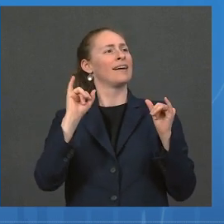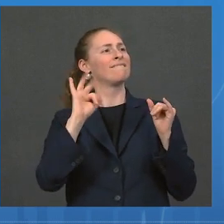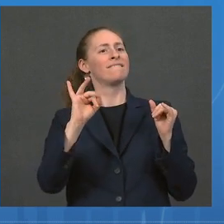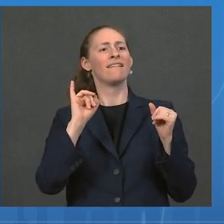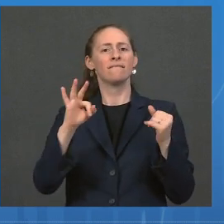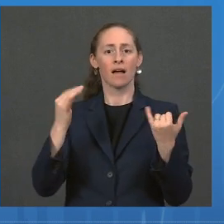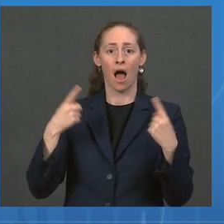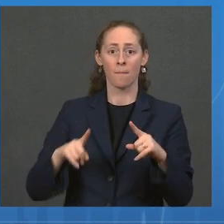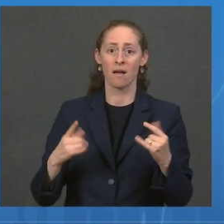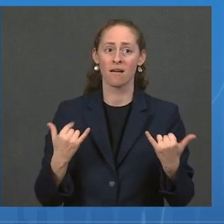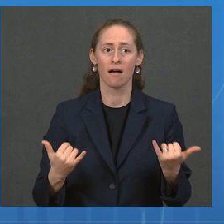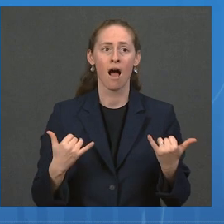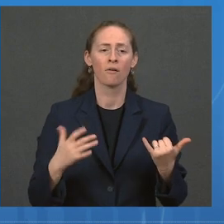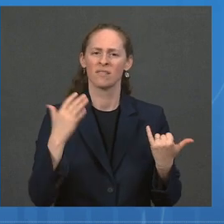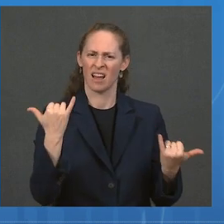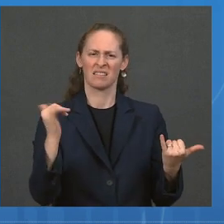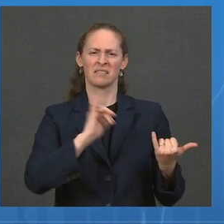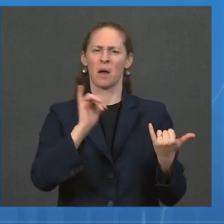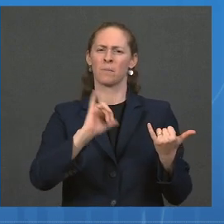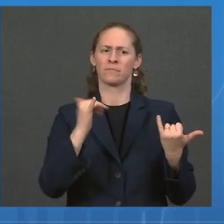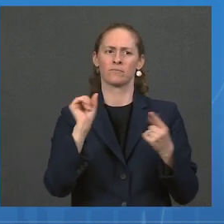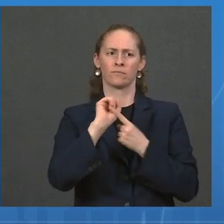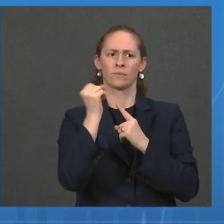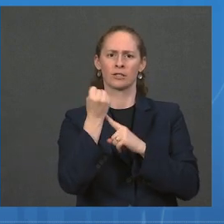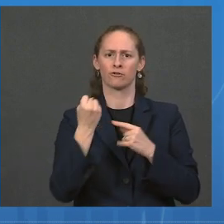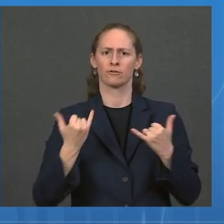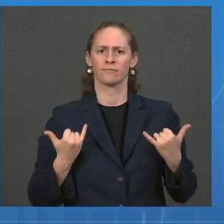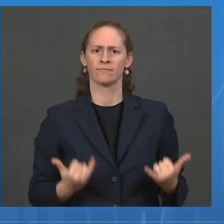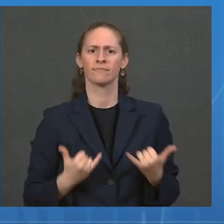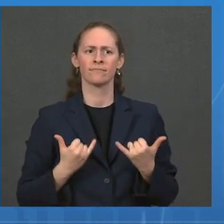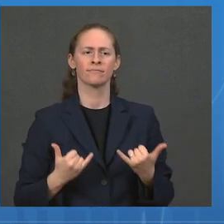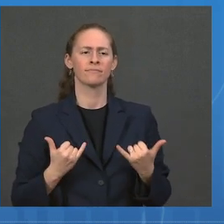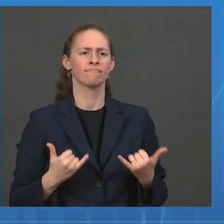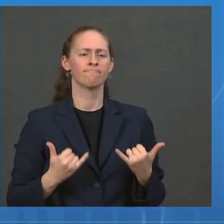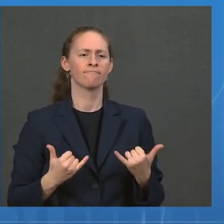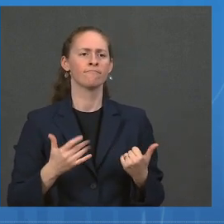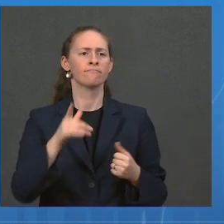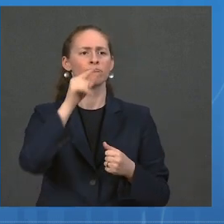it's almost exclusively not vaccine hesitancy,